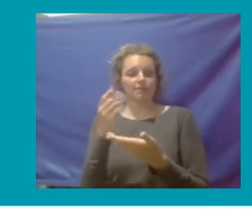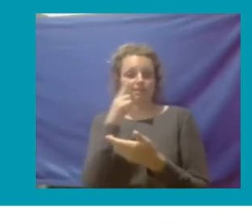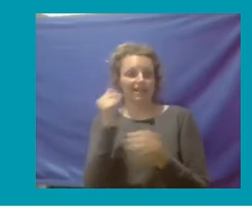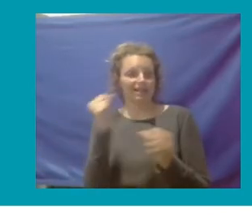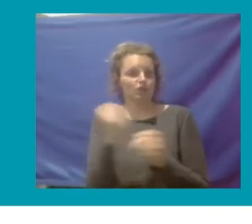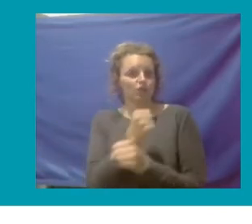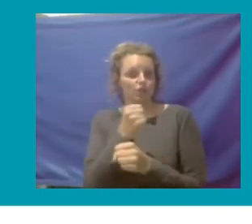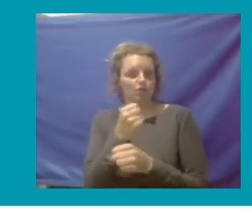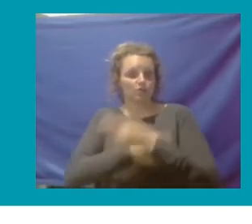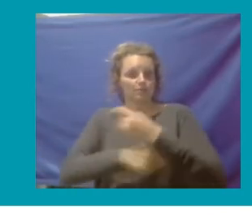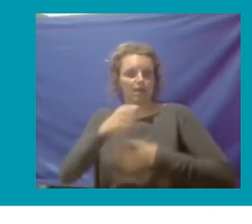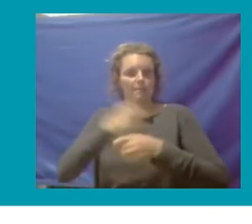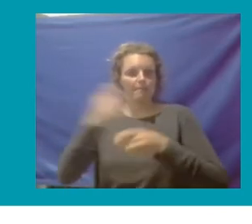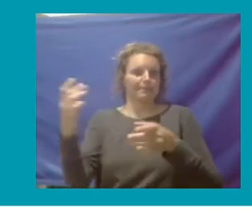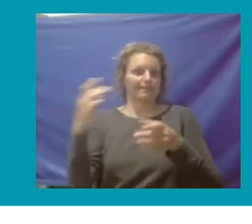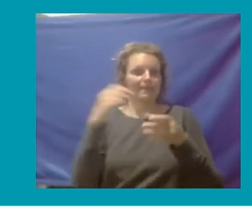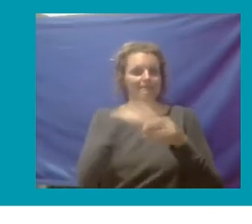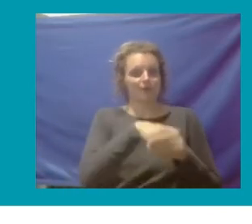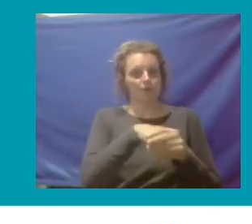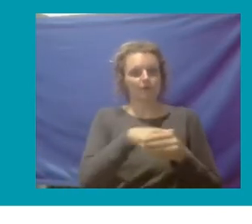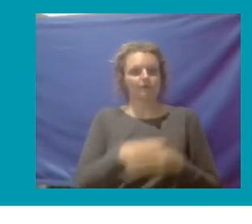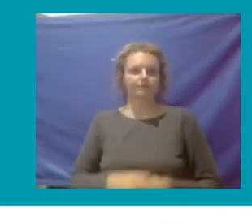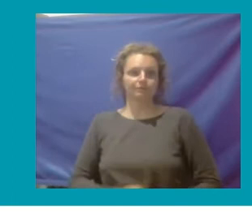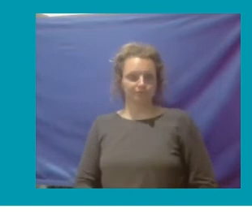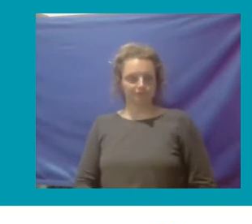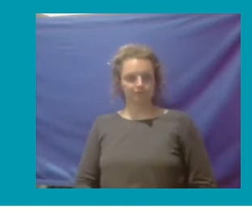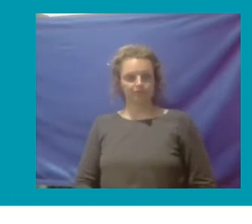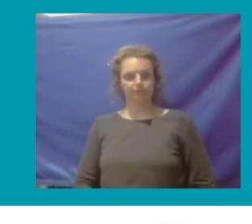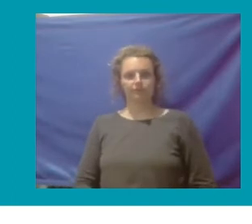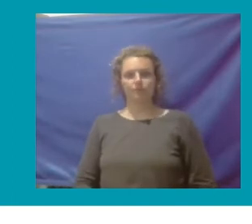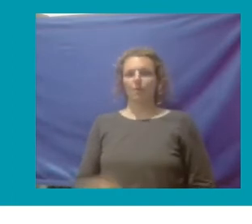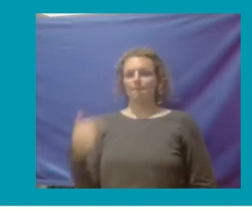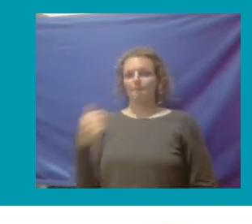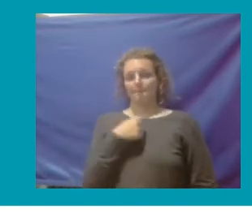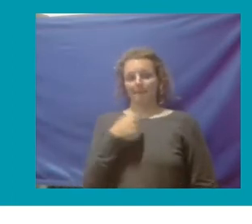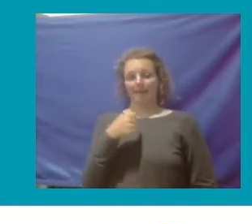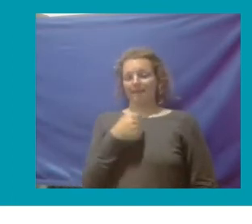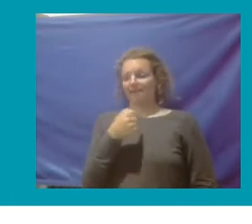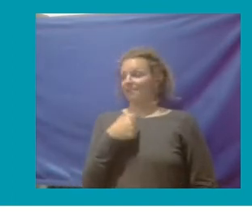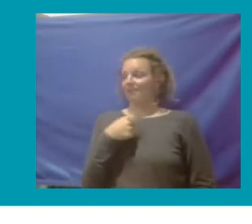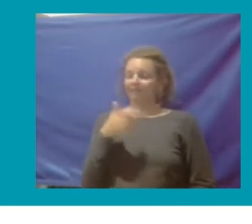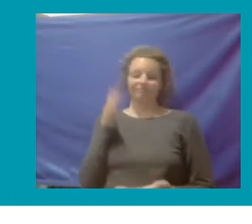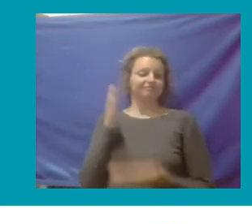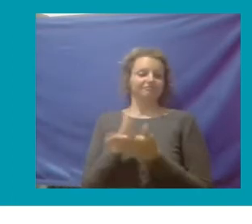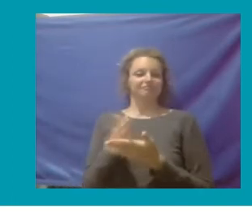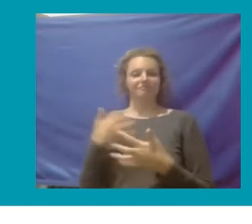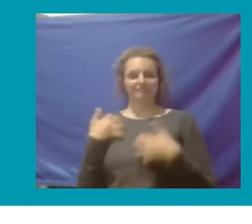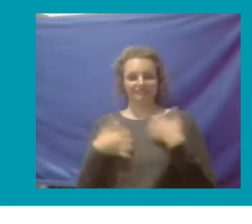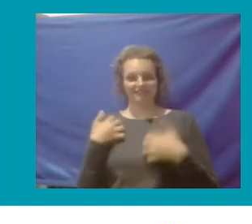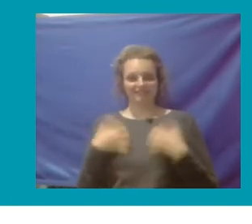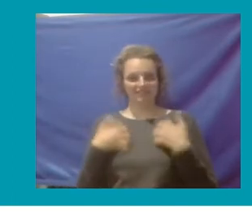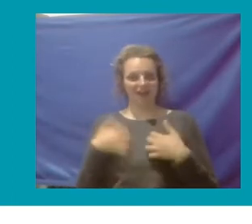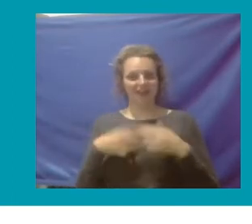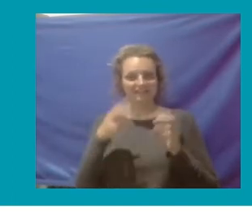Well, I for one I'm very excited to see not only what's going to come out of out today and this session,